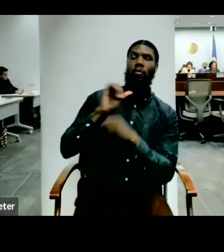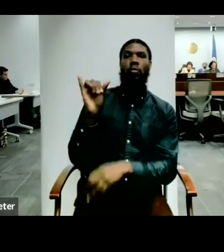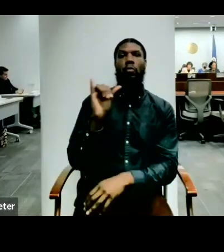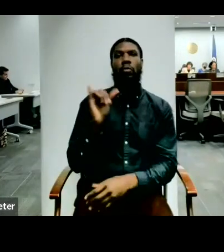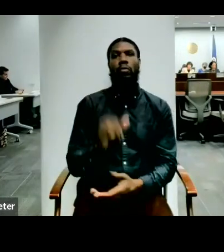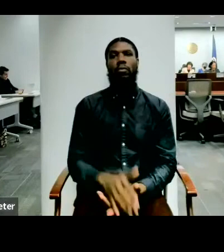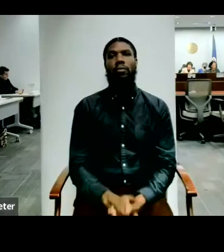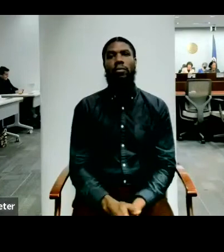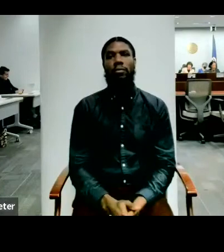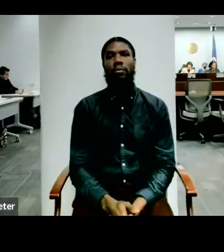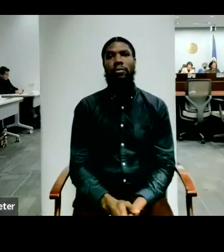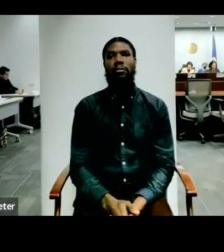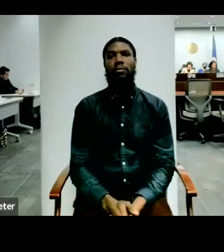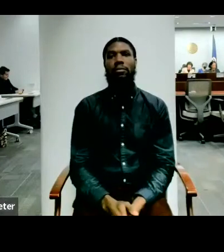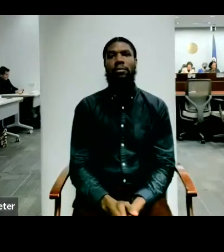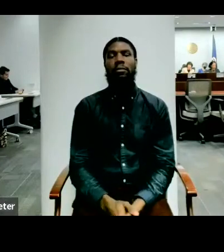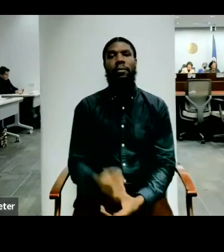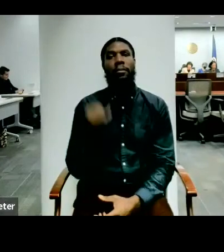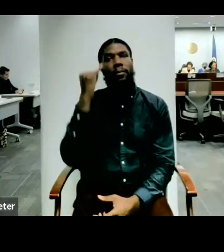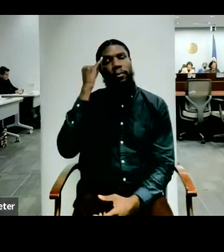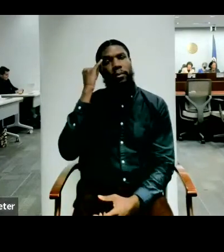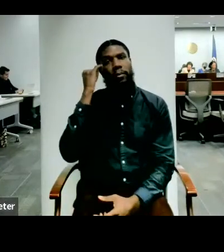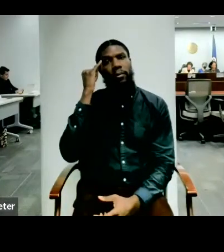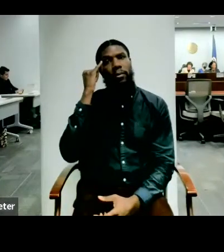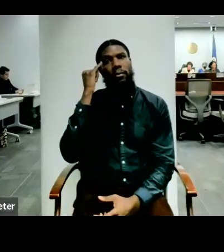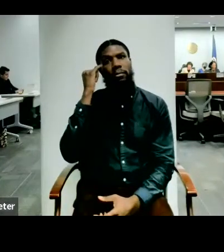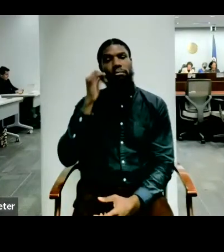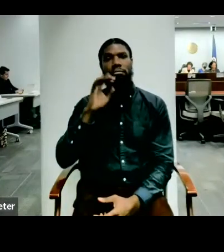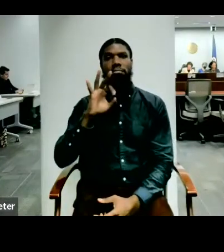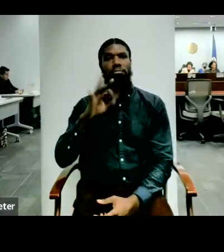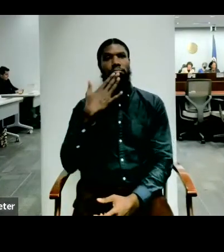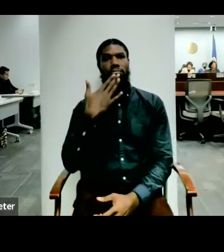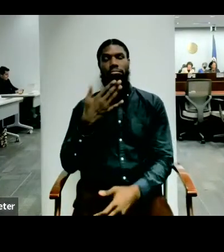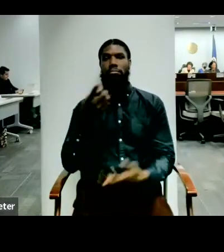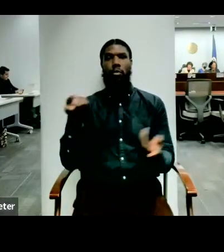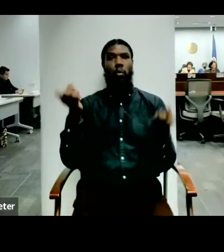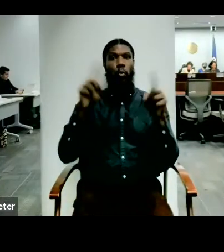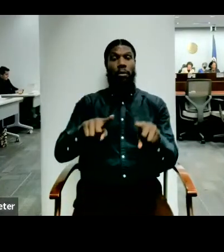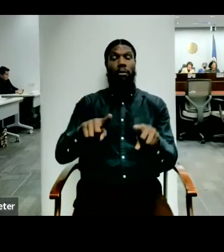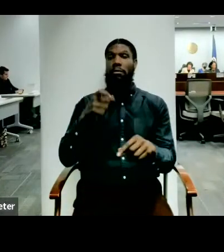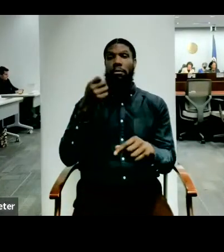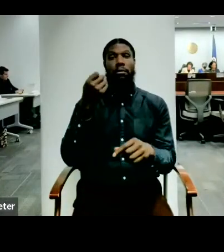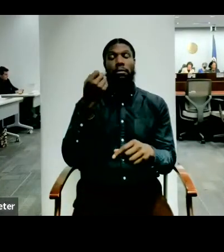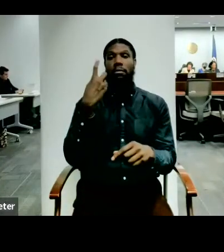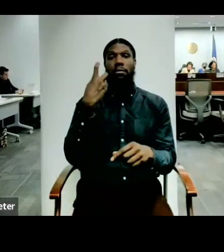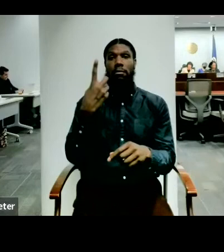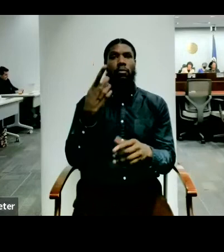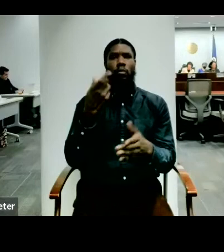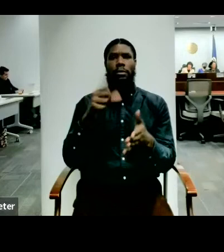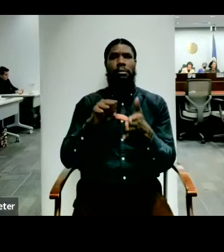I agree with that and so I think the key is, it is a bit of a misnomer perhaps to